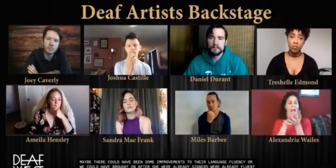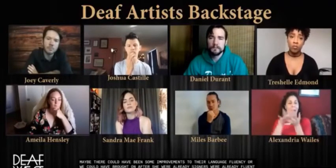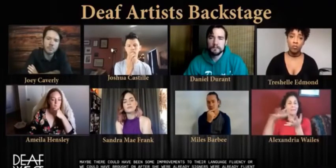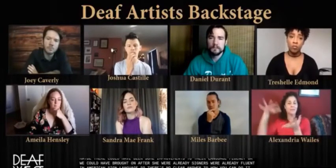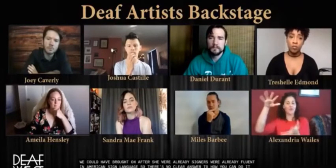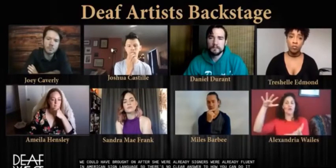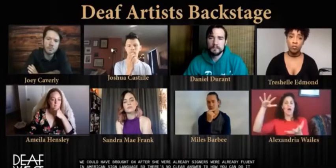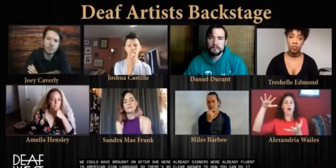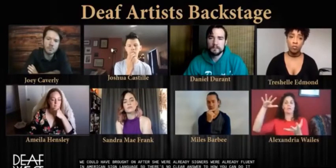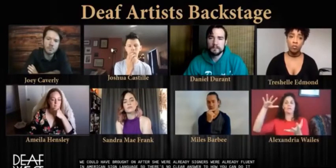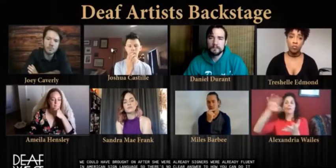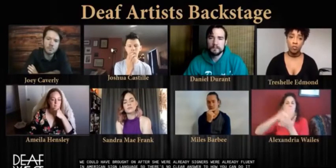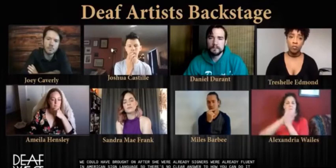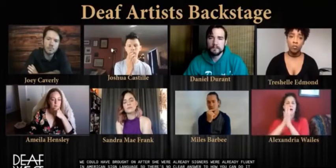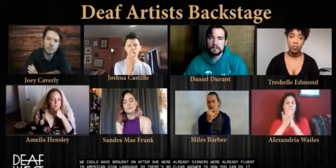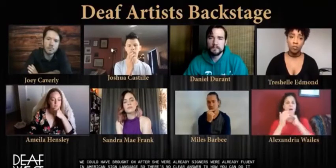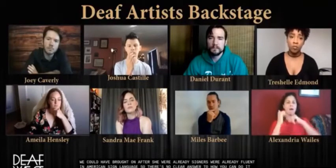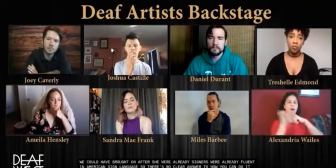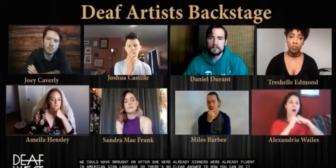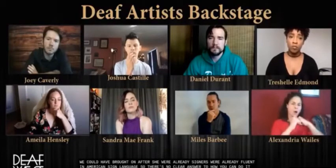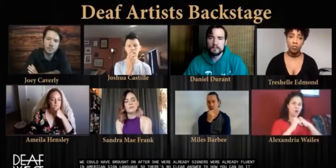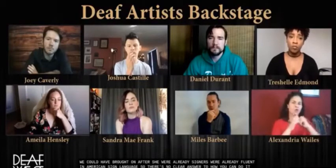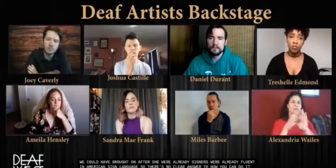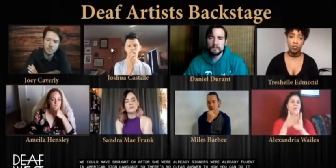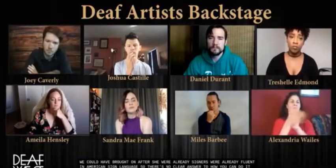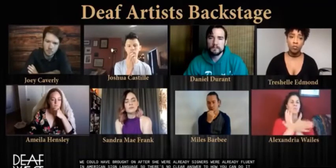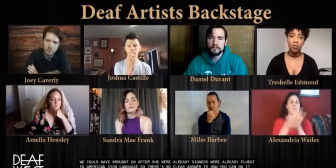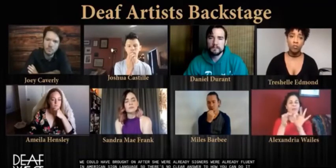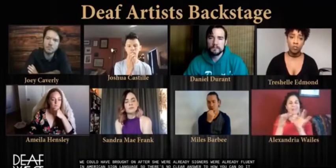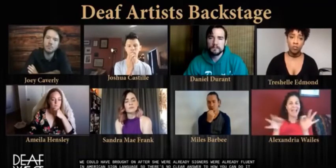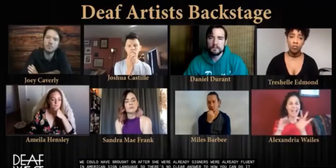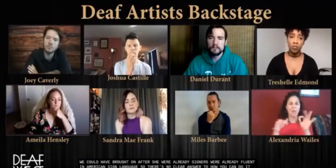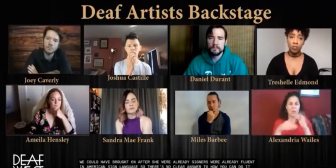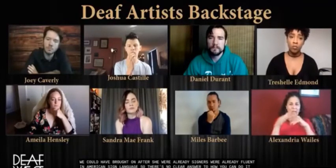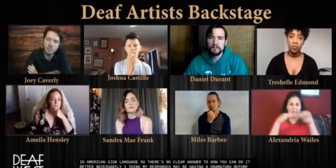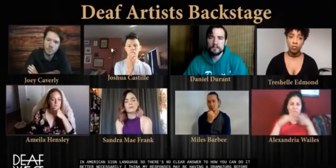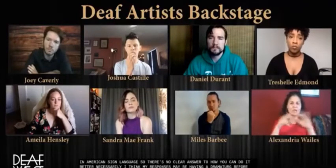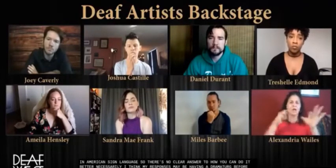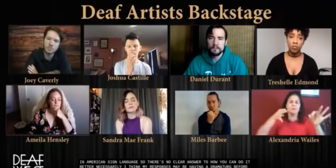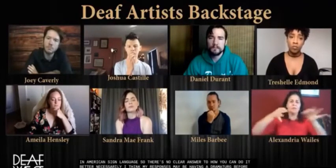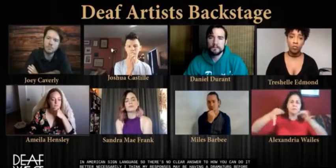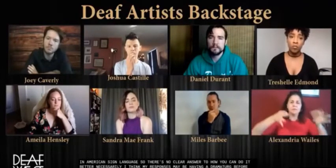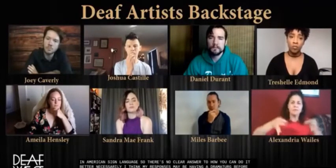come up throughout the show talked about how the abstract concepts that come up were made